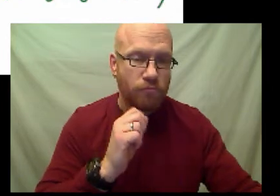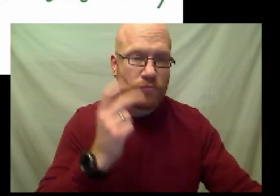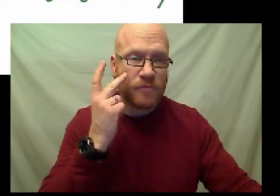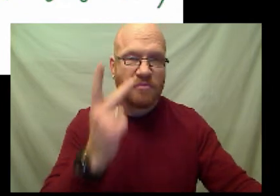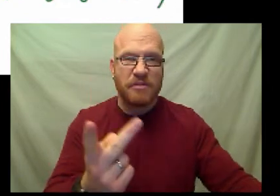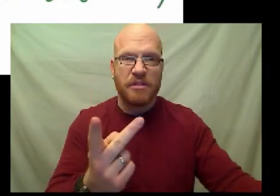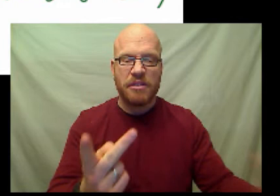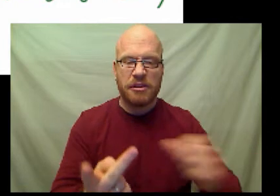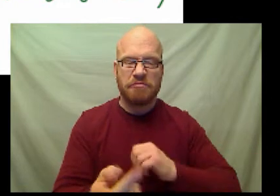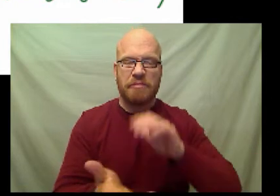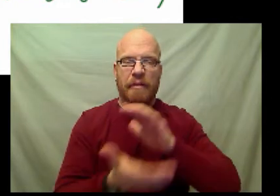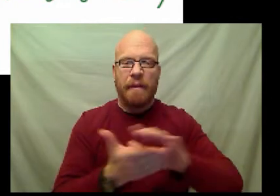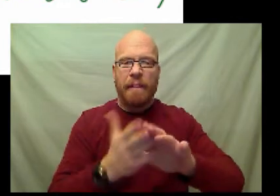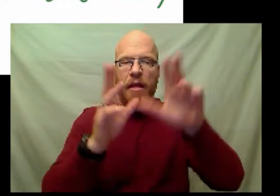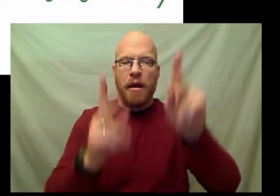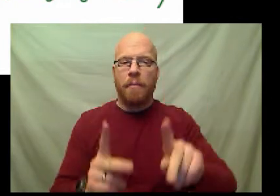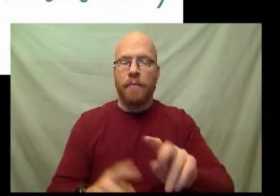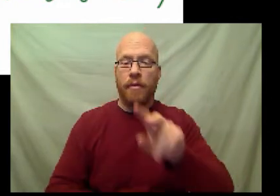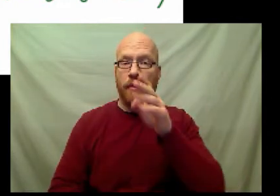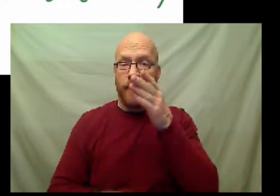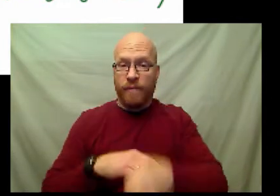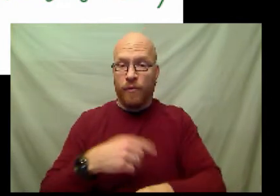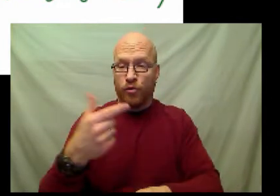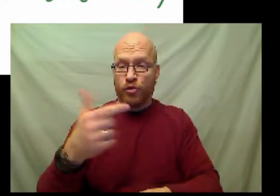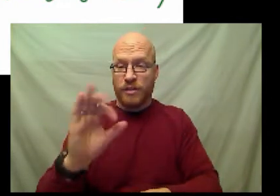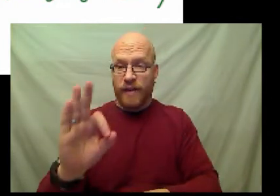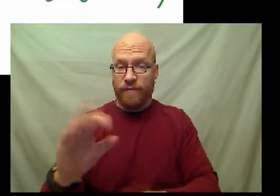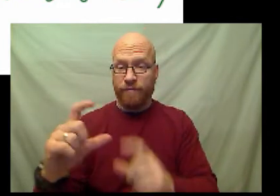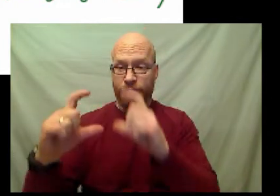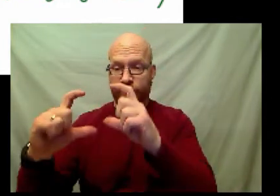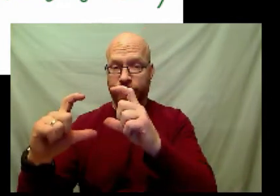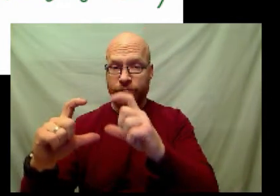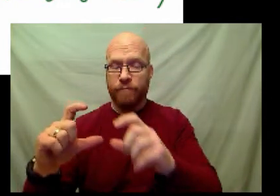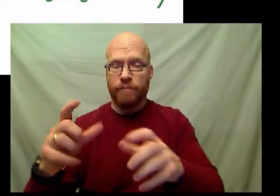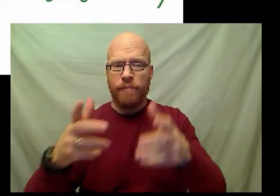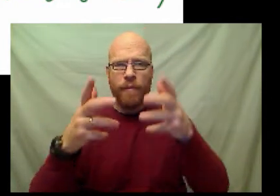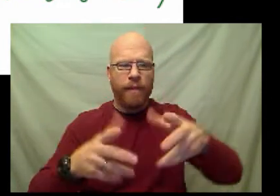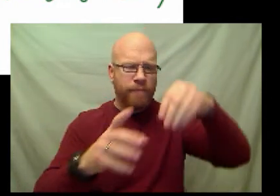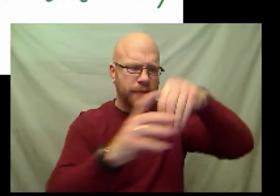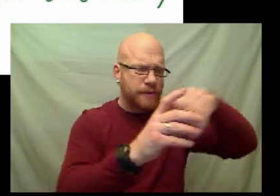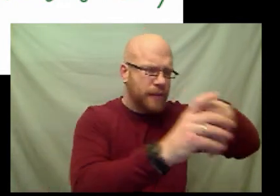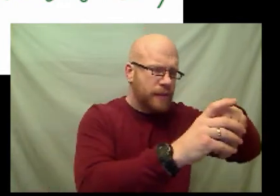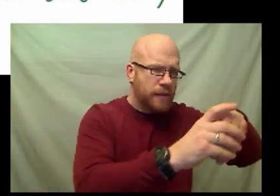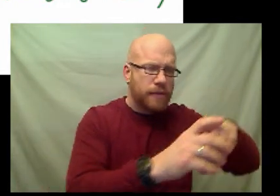Okay. You can see I cleaned it -- I cleaned it up. Once we factor out of GCF what's left inside --